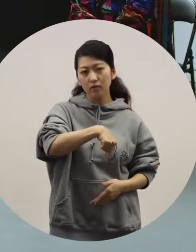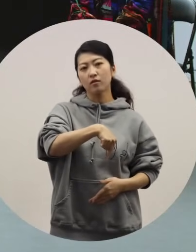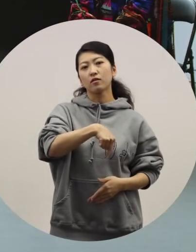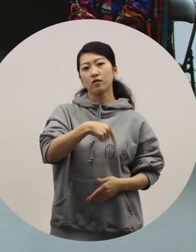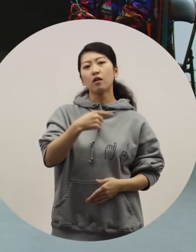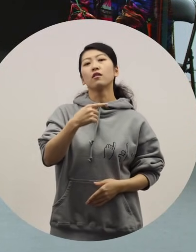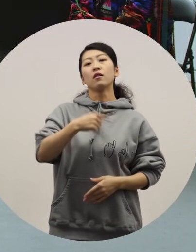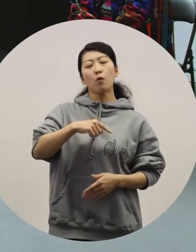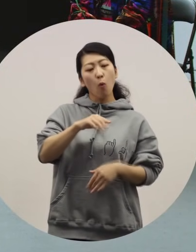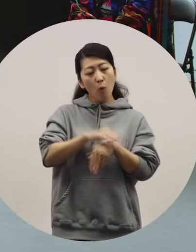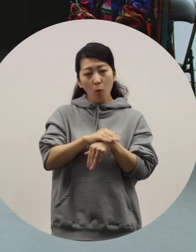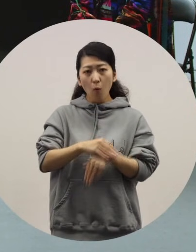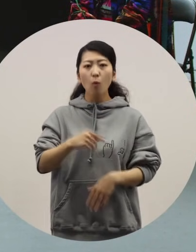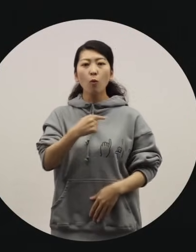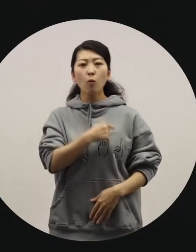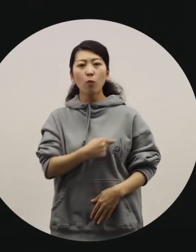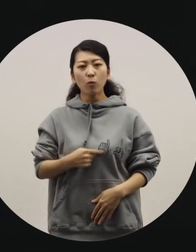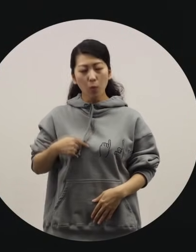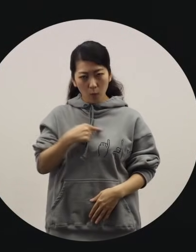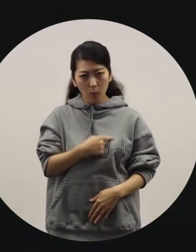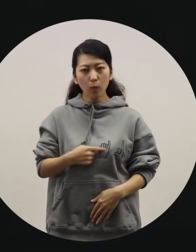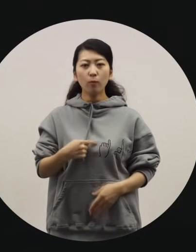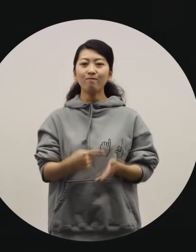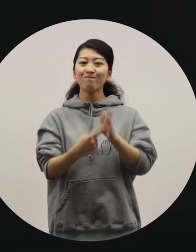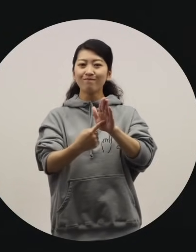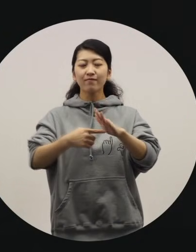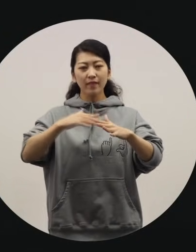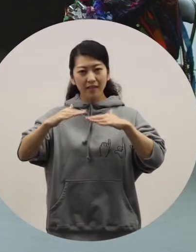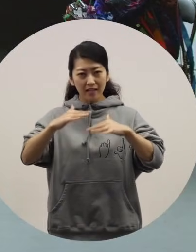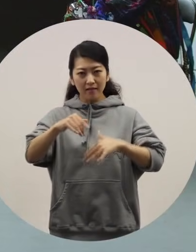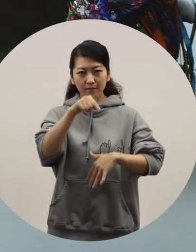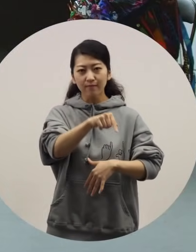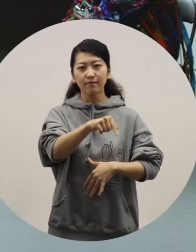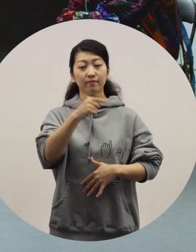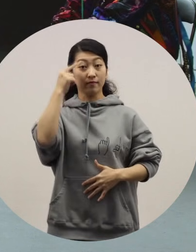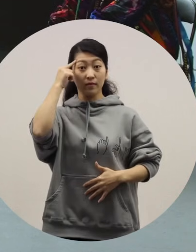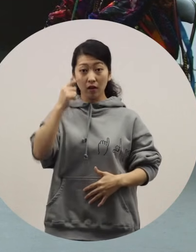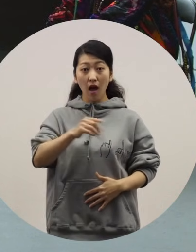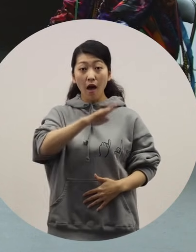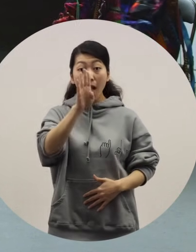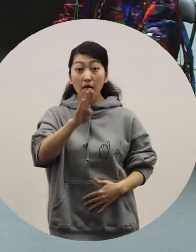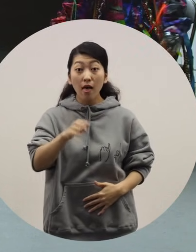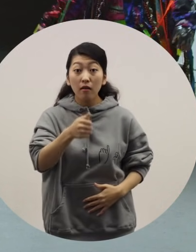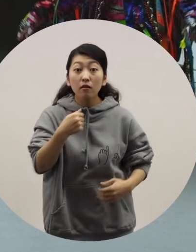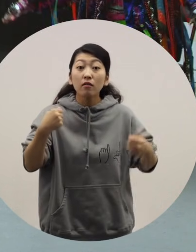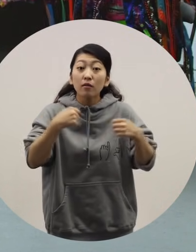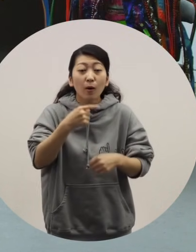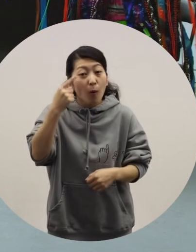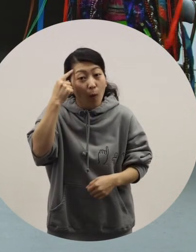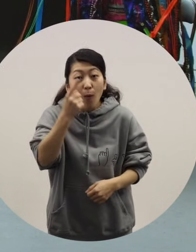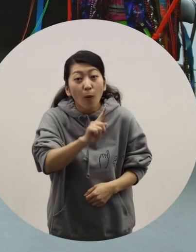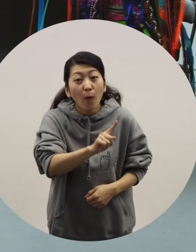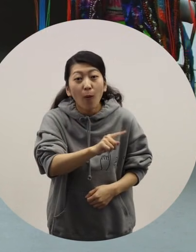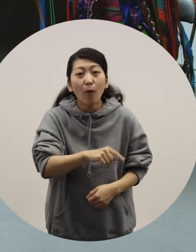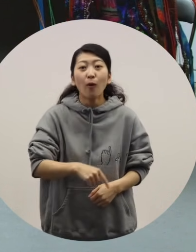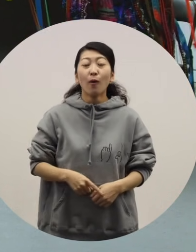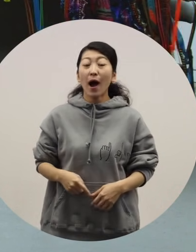You could say we don't design clothes, but rather feeling. GenGen, how do you like the clothing? [GenGen] Sorry?